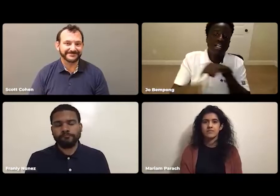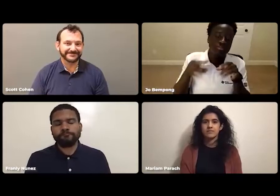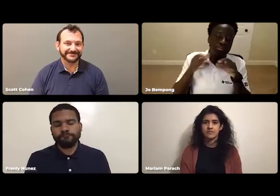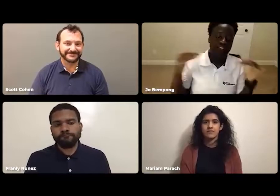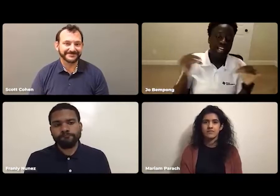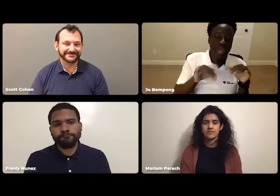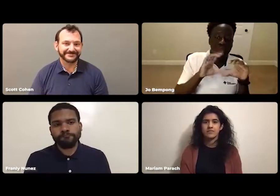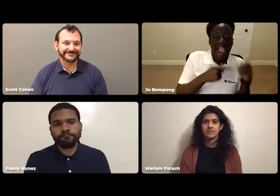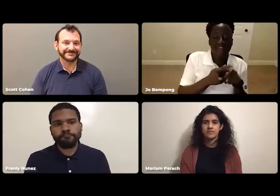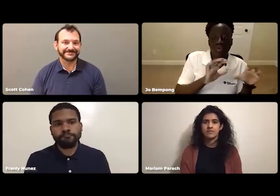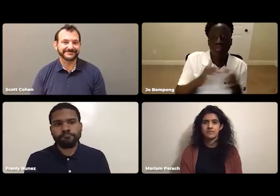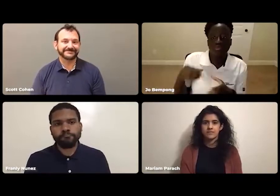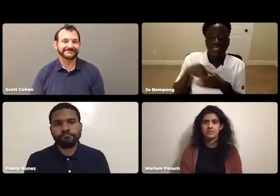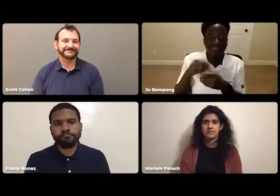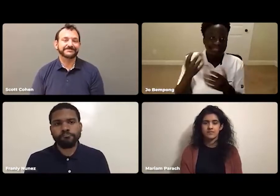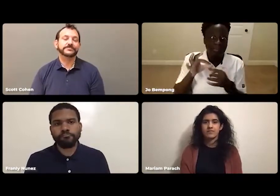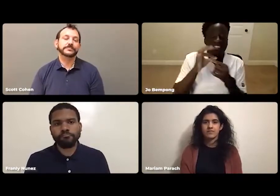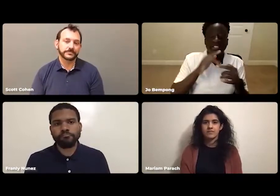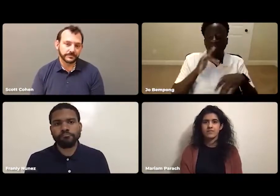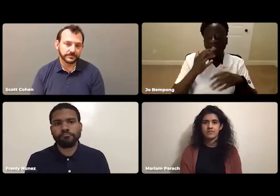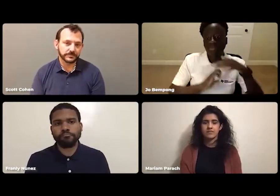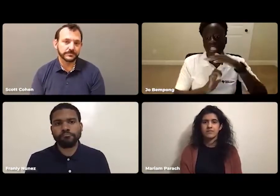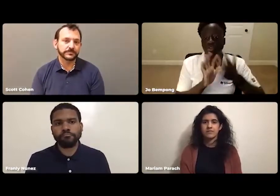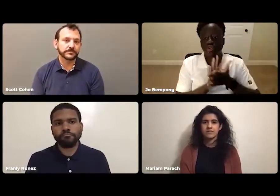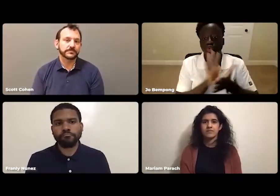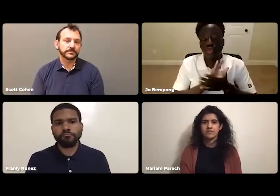You can't segregate.